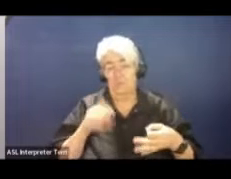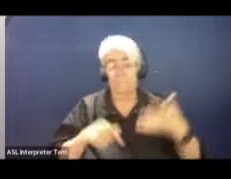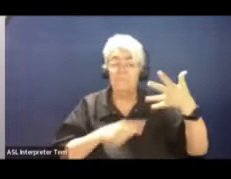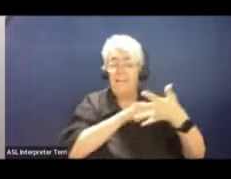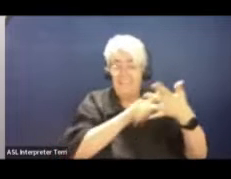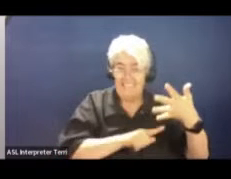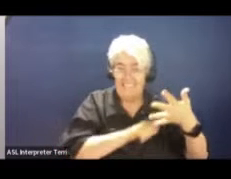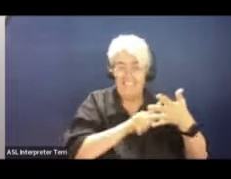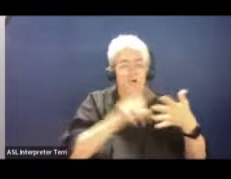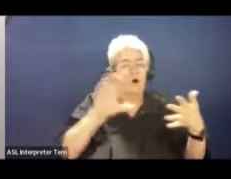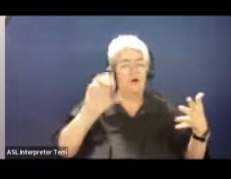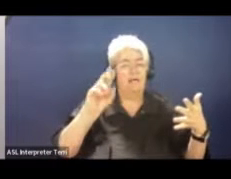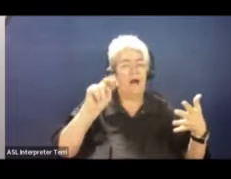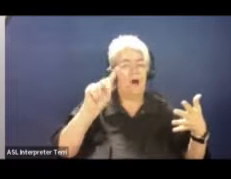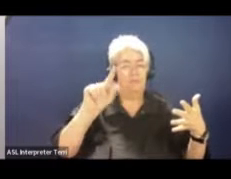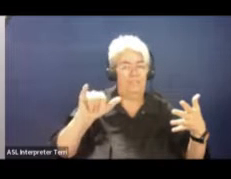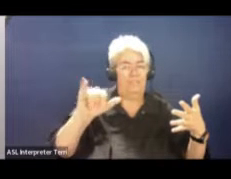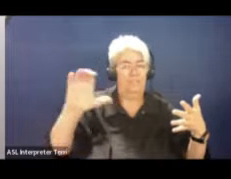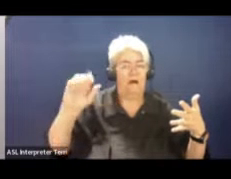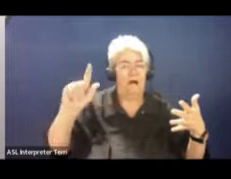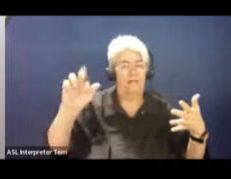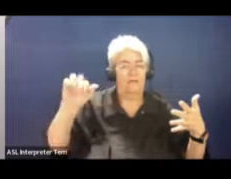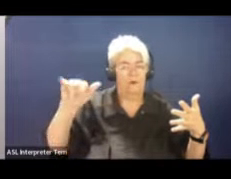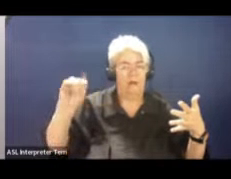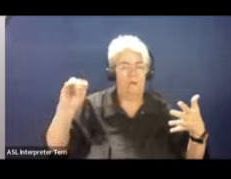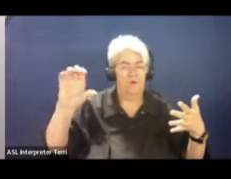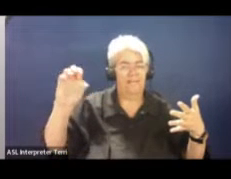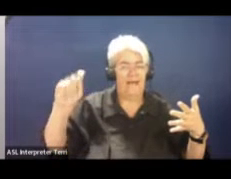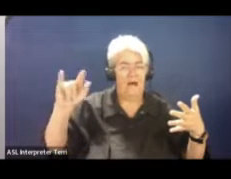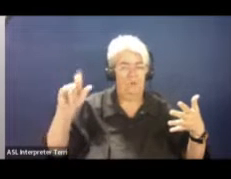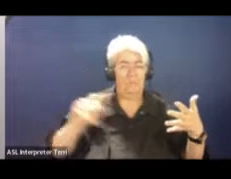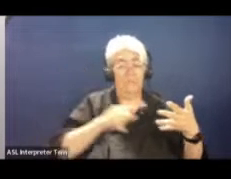county level, this grant expansion is going to allow us to get into district level. So